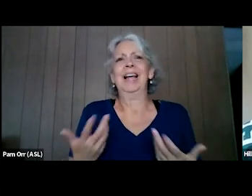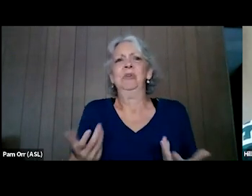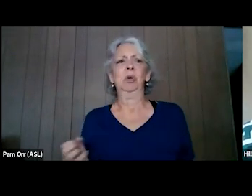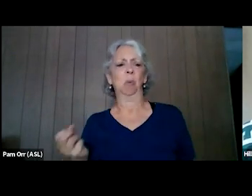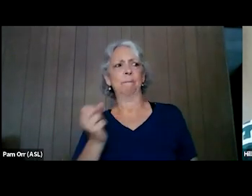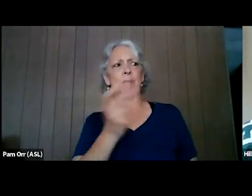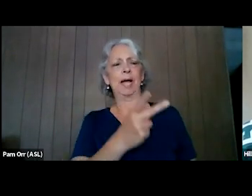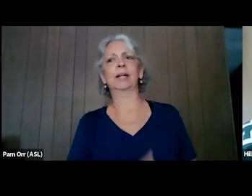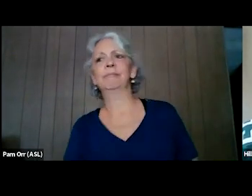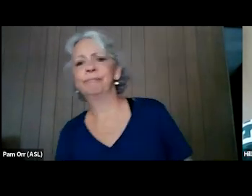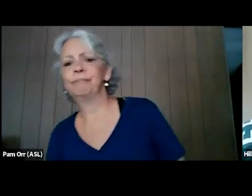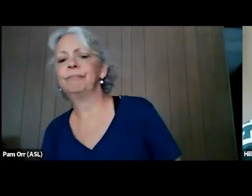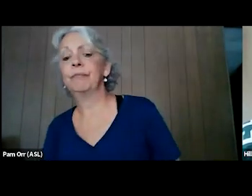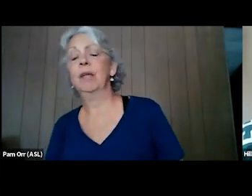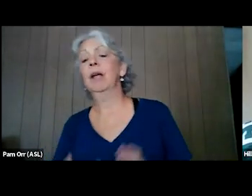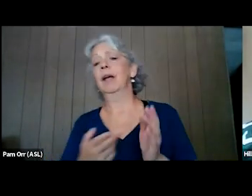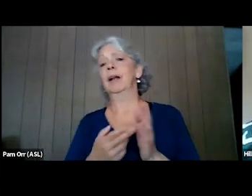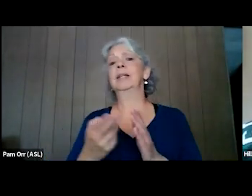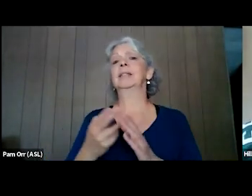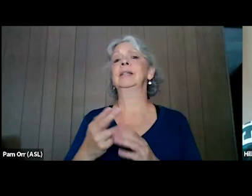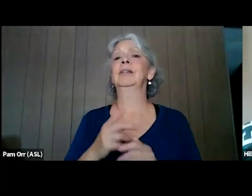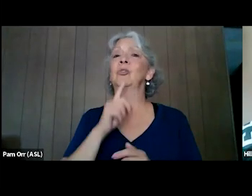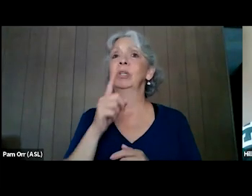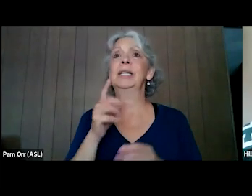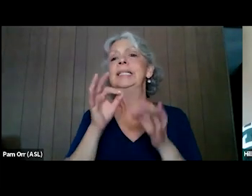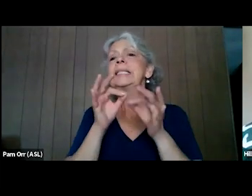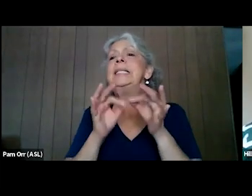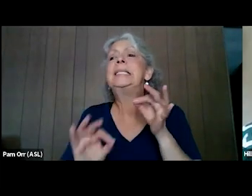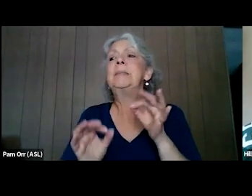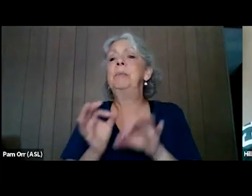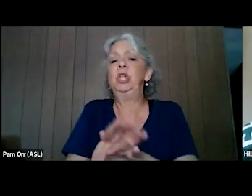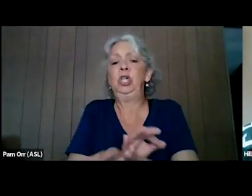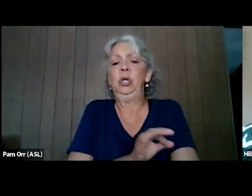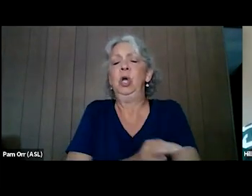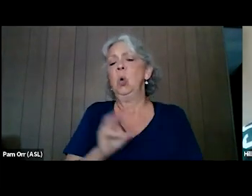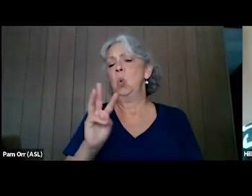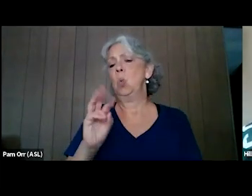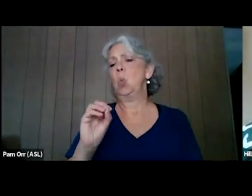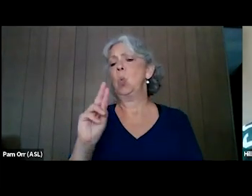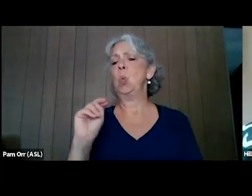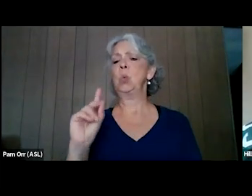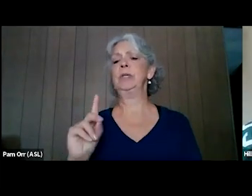And honestly these are just real simple wounds that just take a little education and materials,